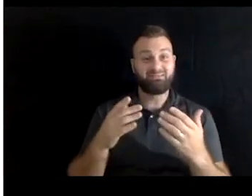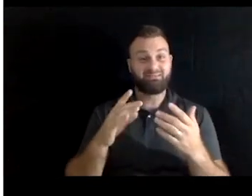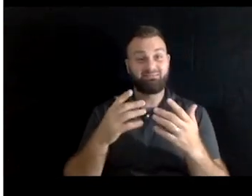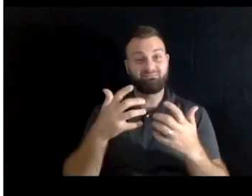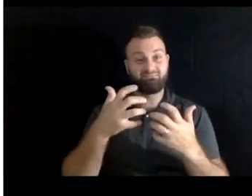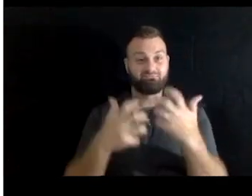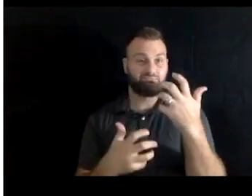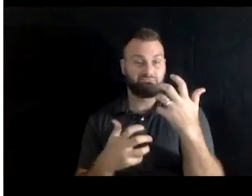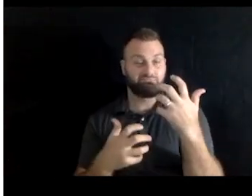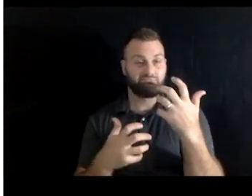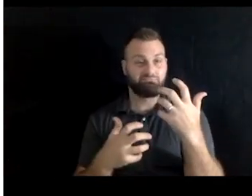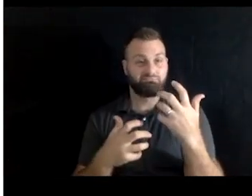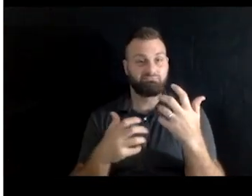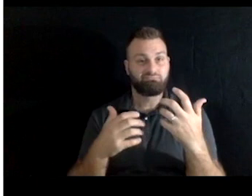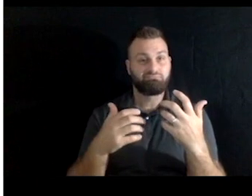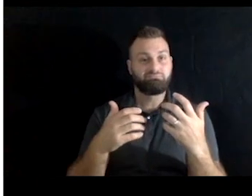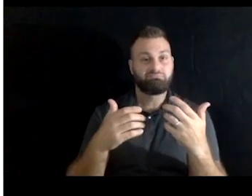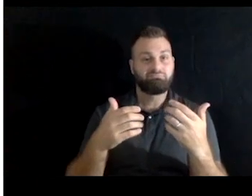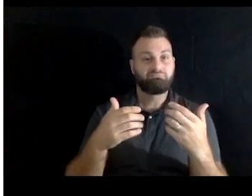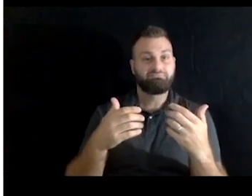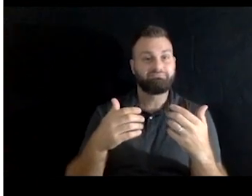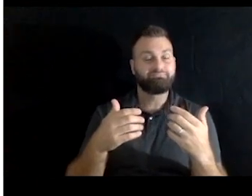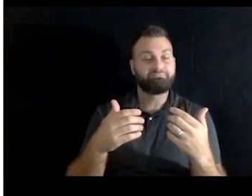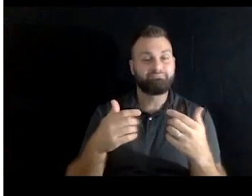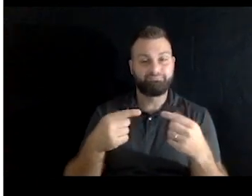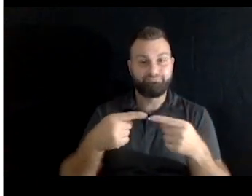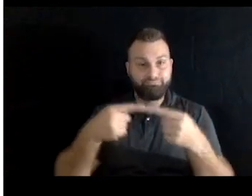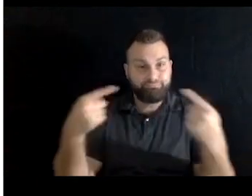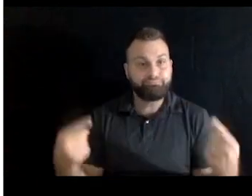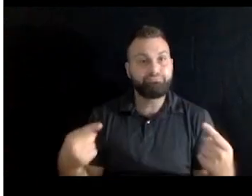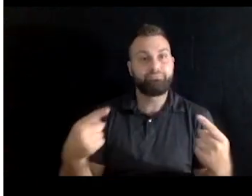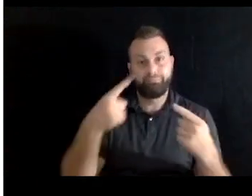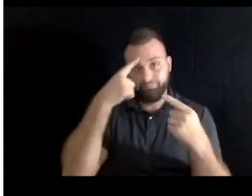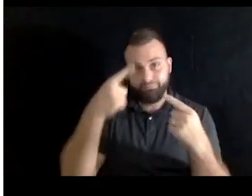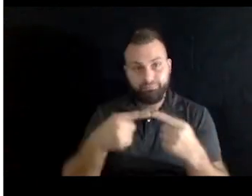but I think it will move forward more slowly because we're struggling 'cause